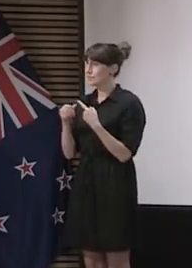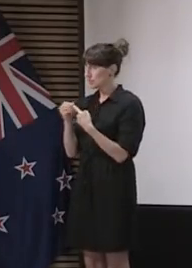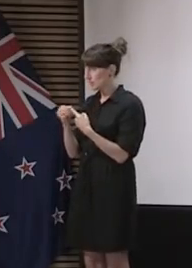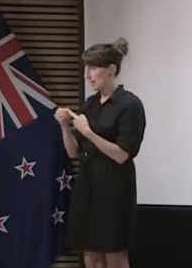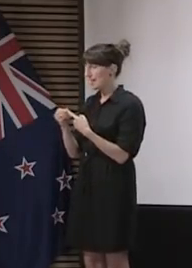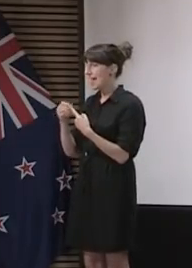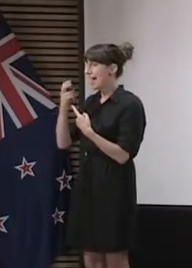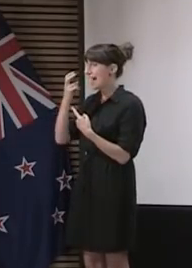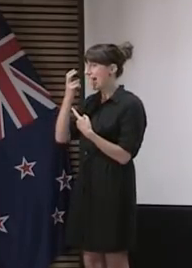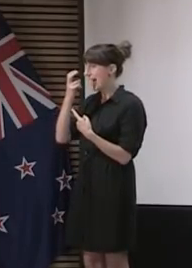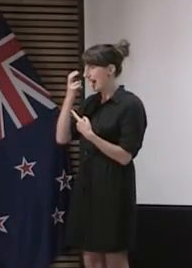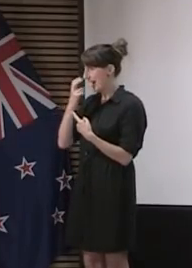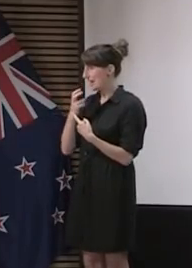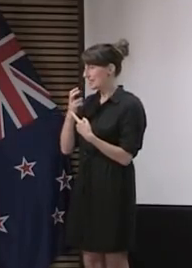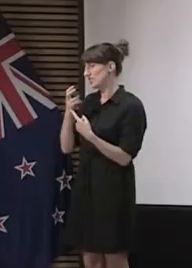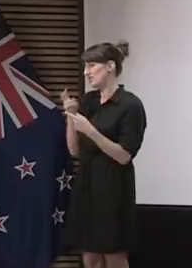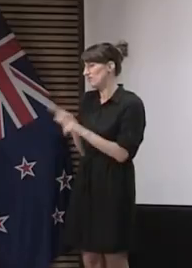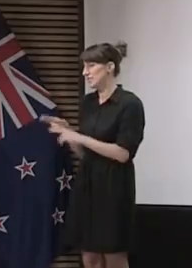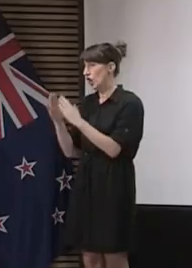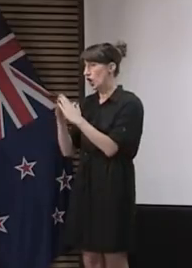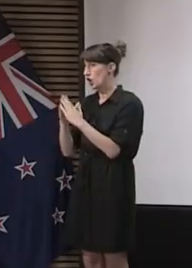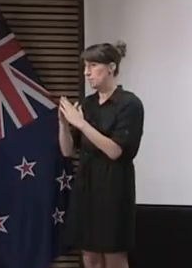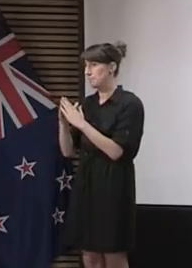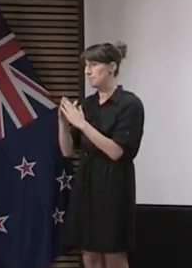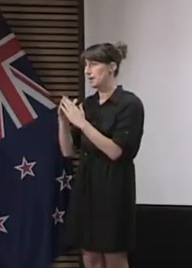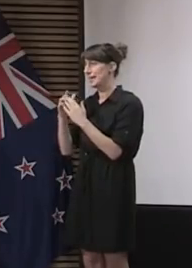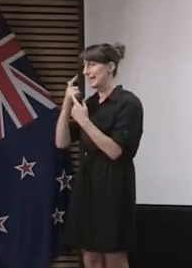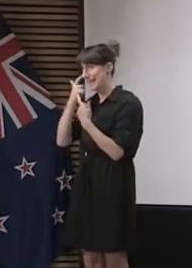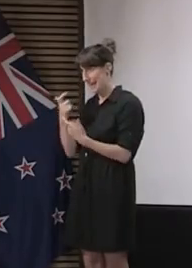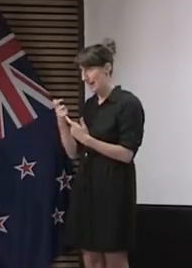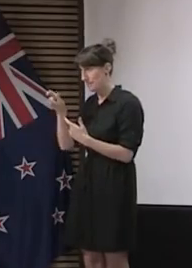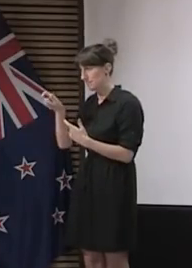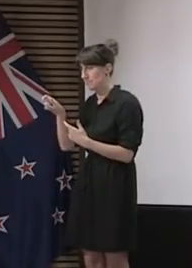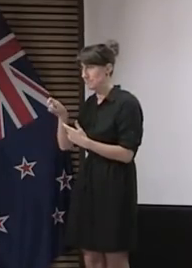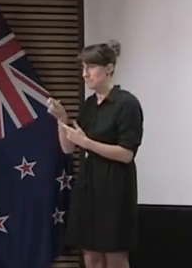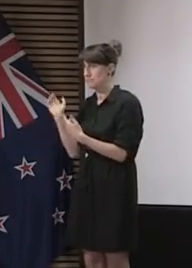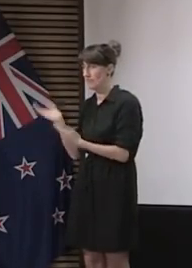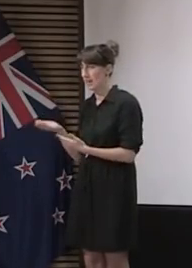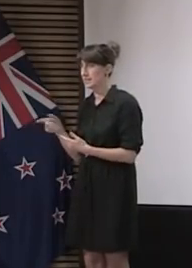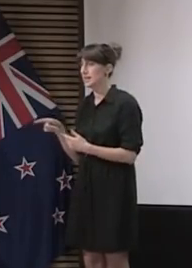is one of the groupsidentified in our message toDHBs yesterday that theyshould do some surveillancetesting